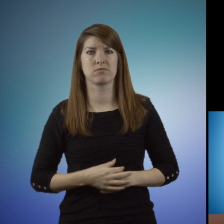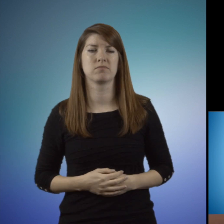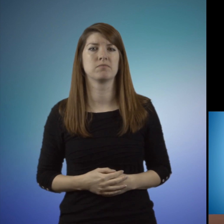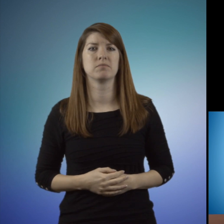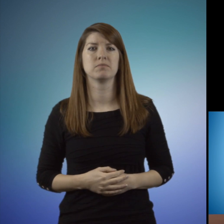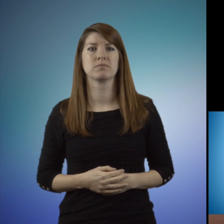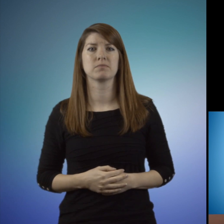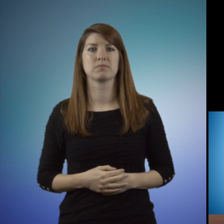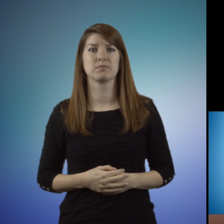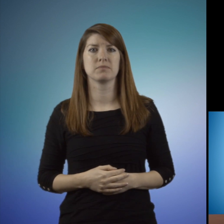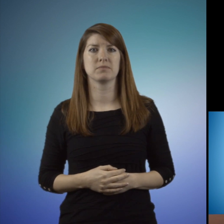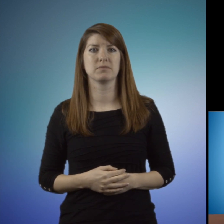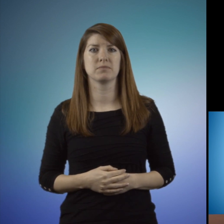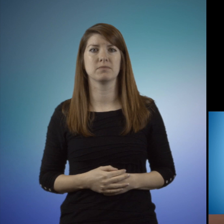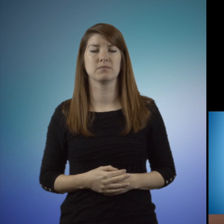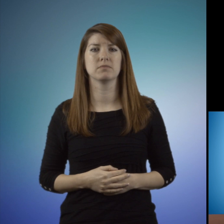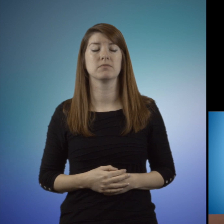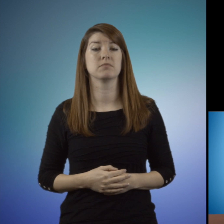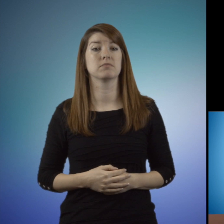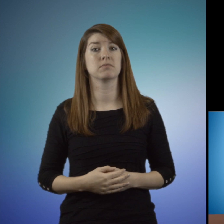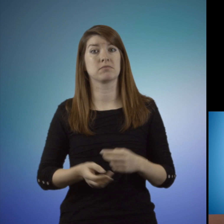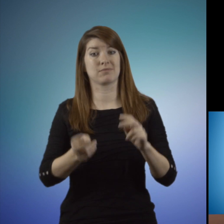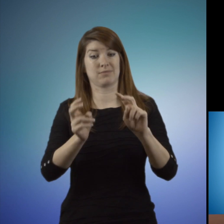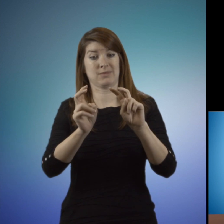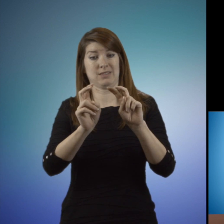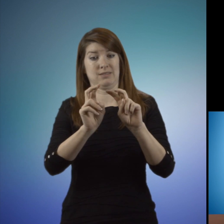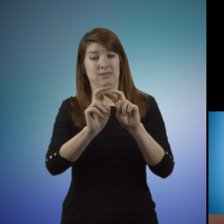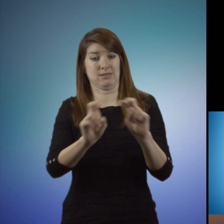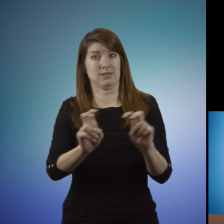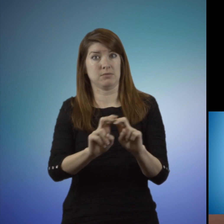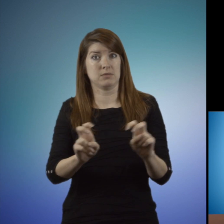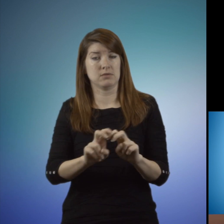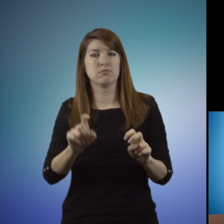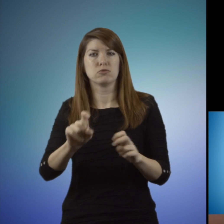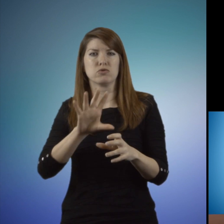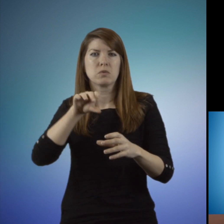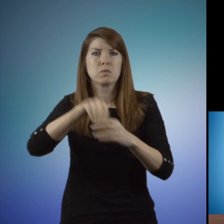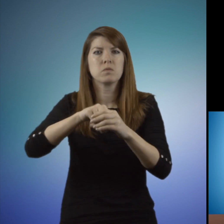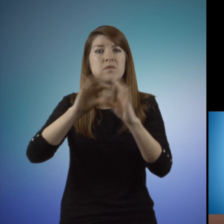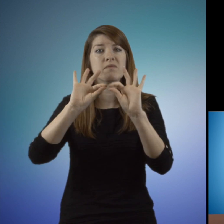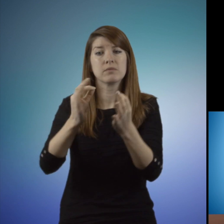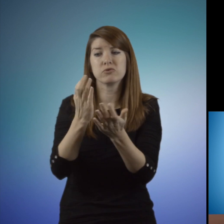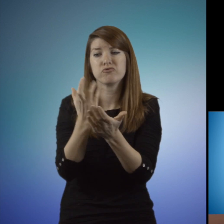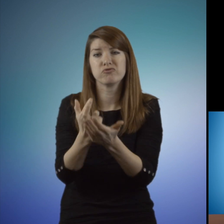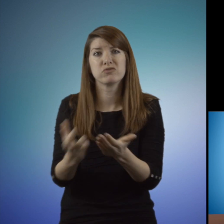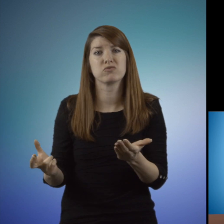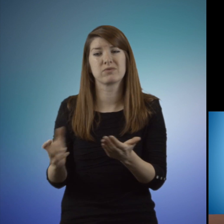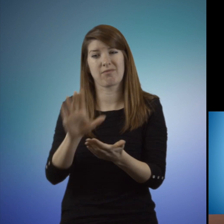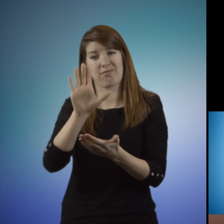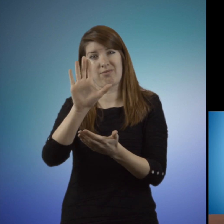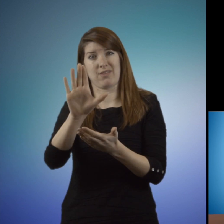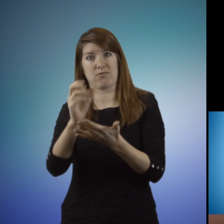The assessment needs to include the family's resources. What their priorities are and what their concerns are related